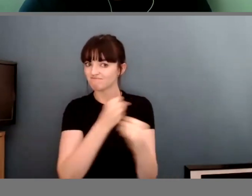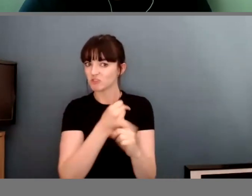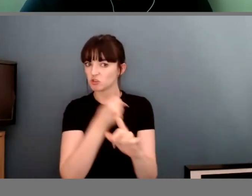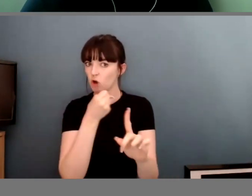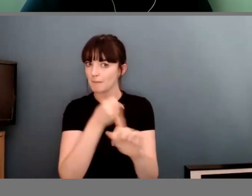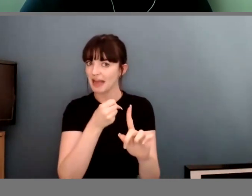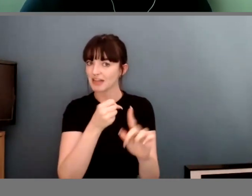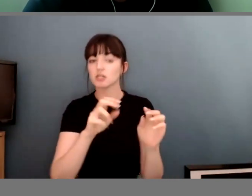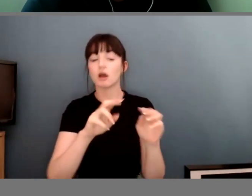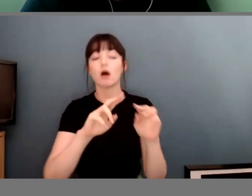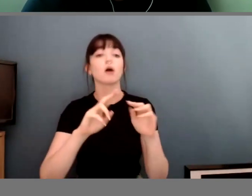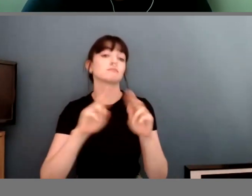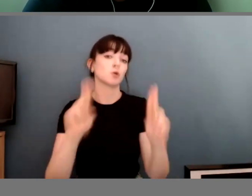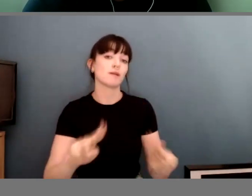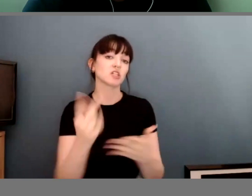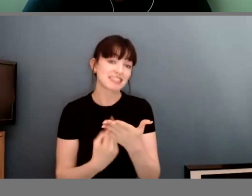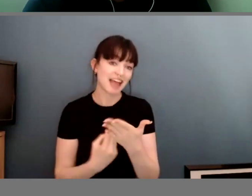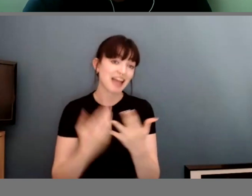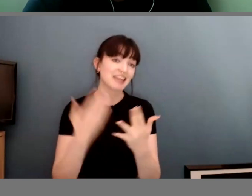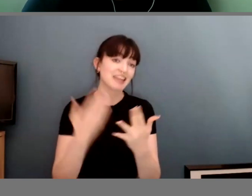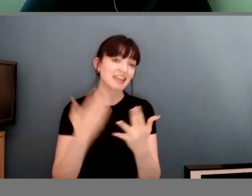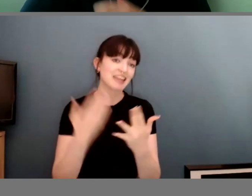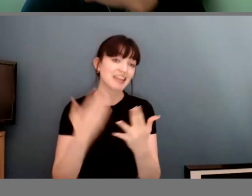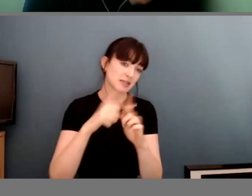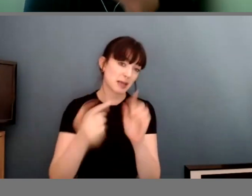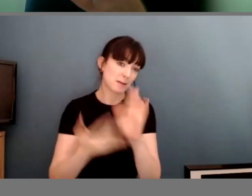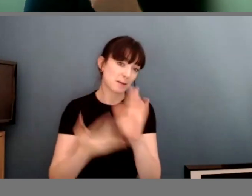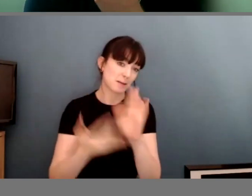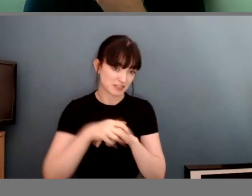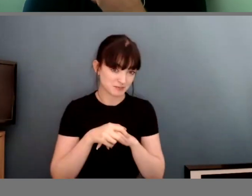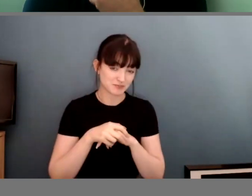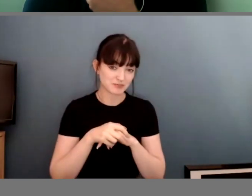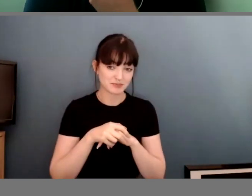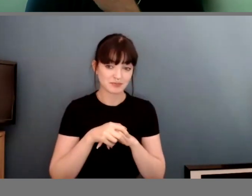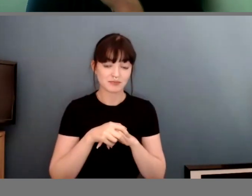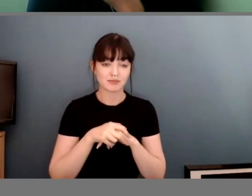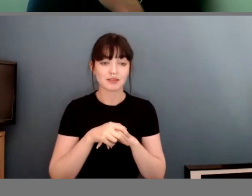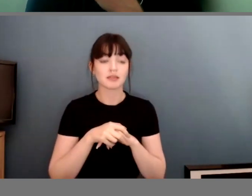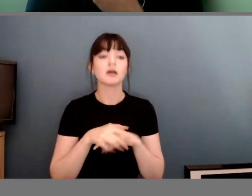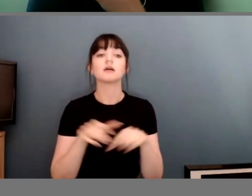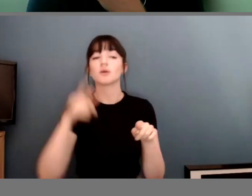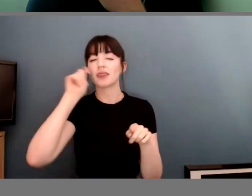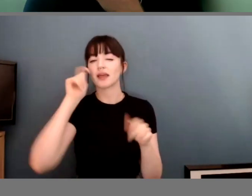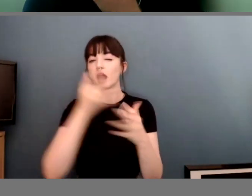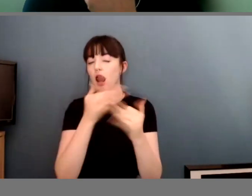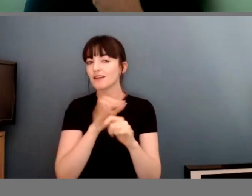Design accessibility in the built environment. I think a lot of you will be aware of the Safety,